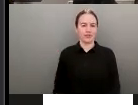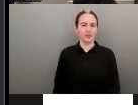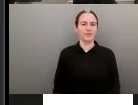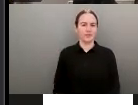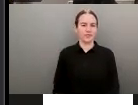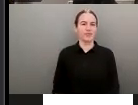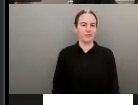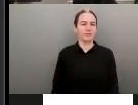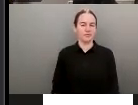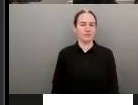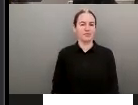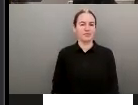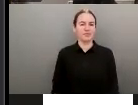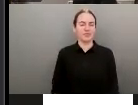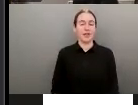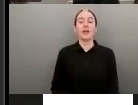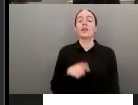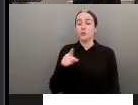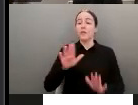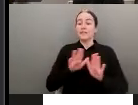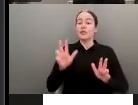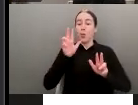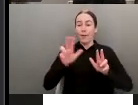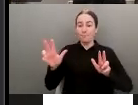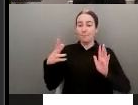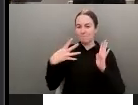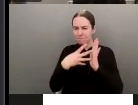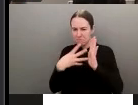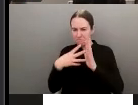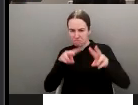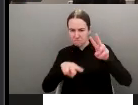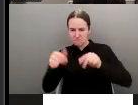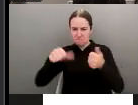If you have done web testing and there are